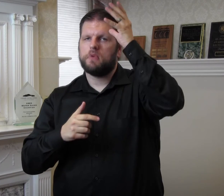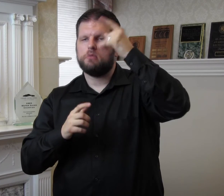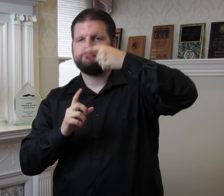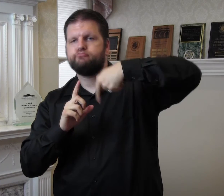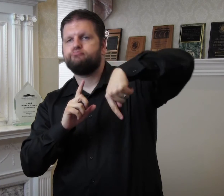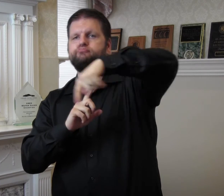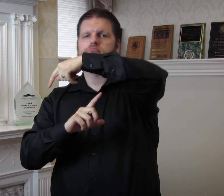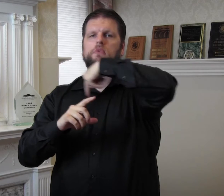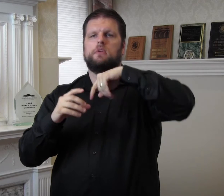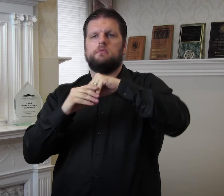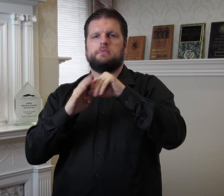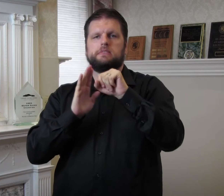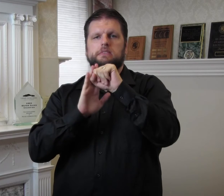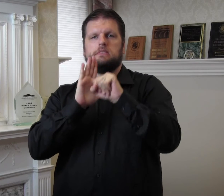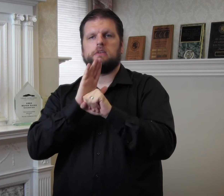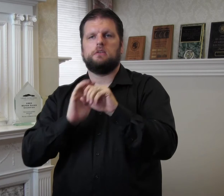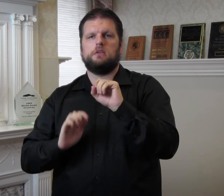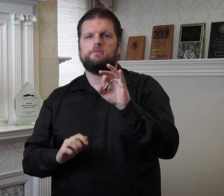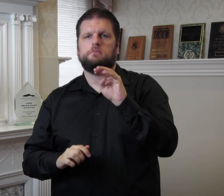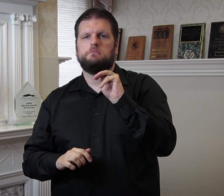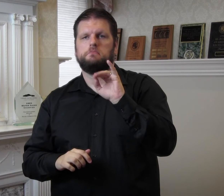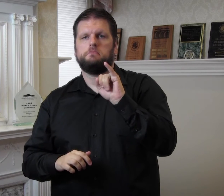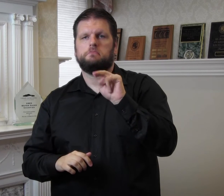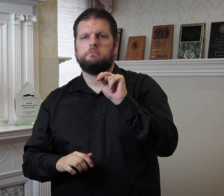with a support group for parents